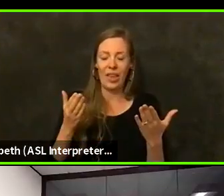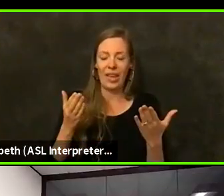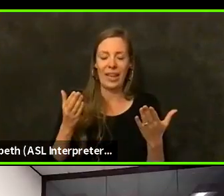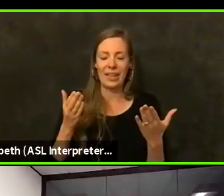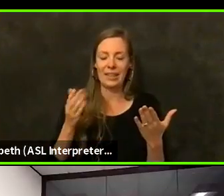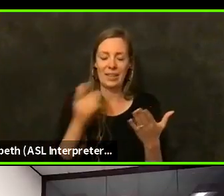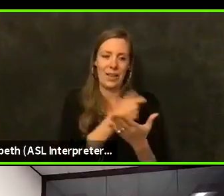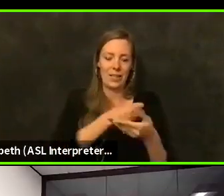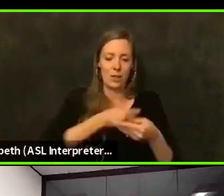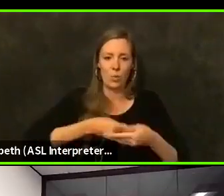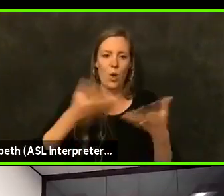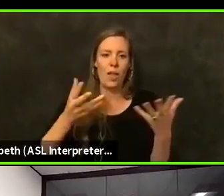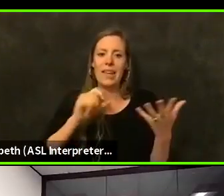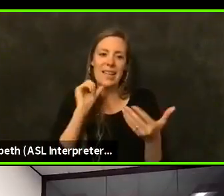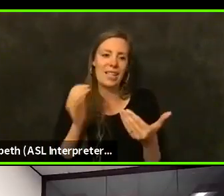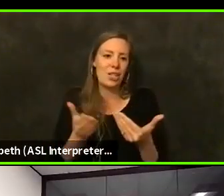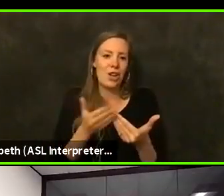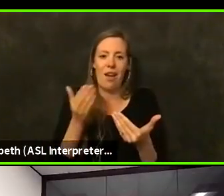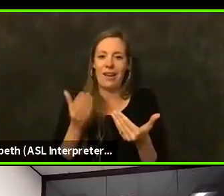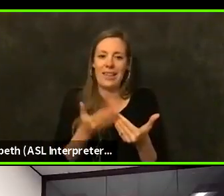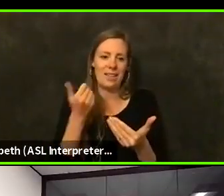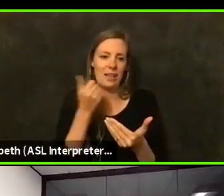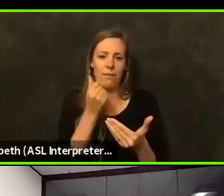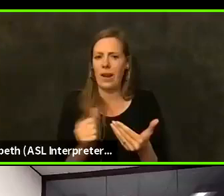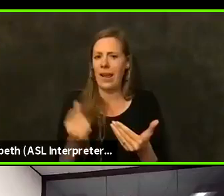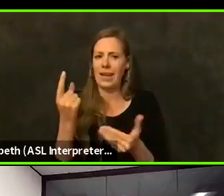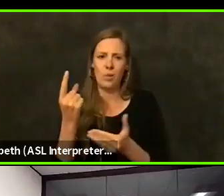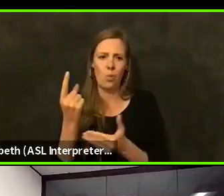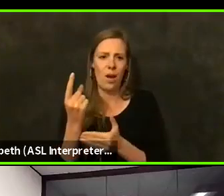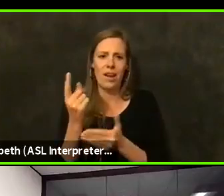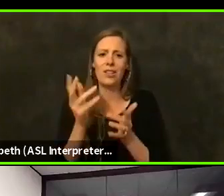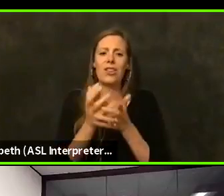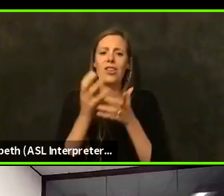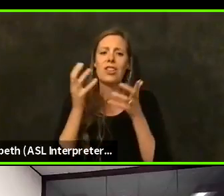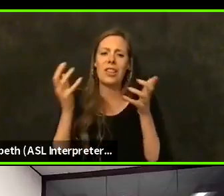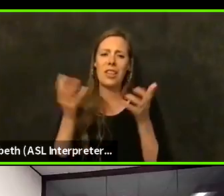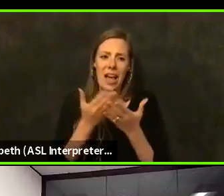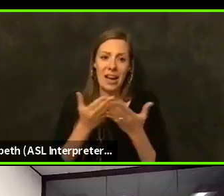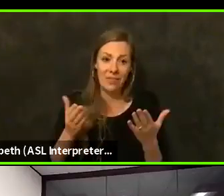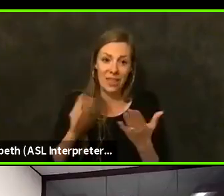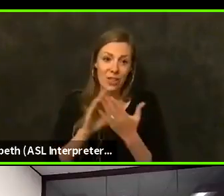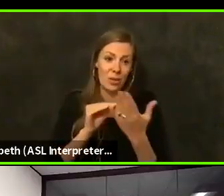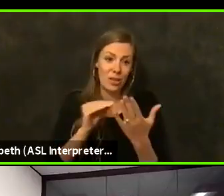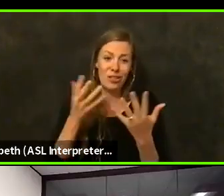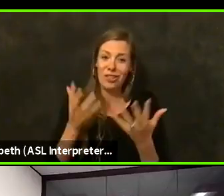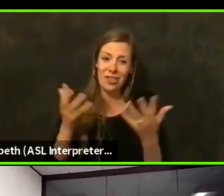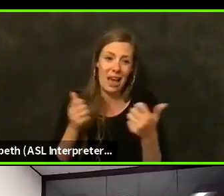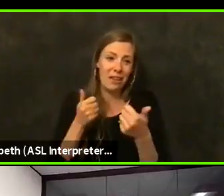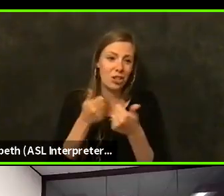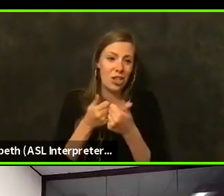It's not easy. It's not easy for anybody. There are a lot of things to be learned. There are a lot of challenges. There are a lot of bumps in the road.